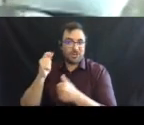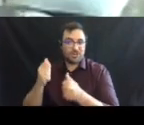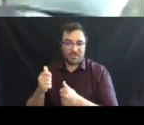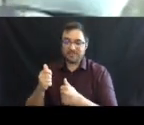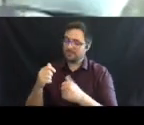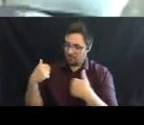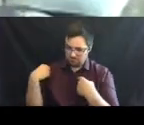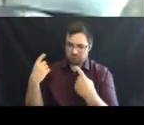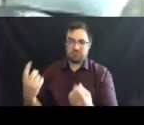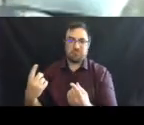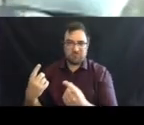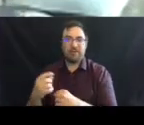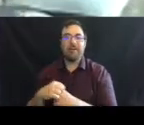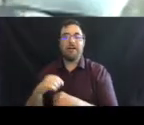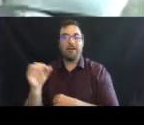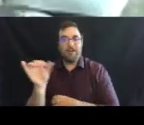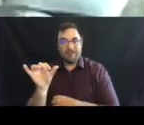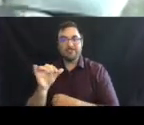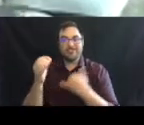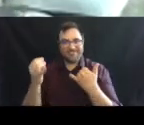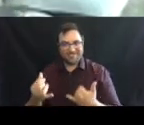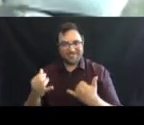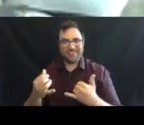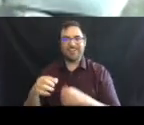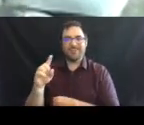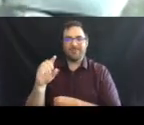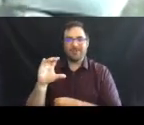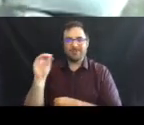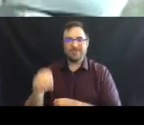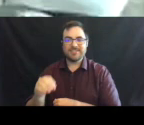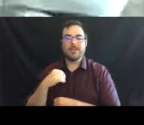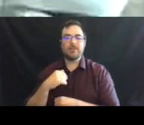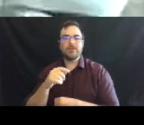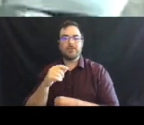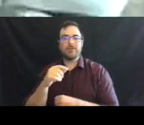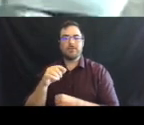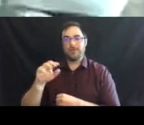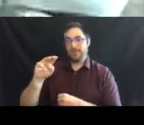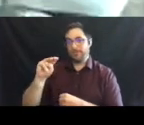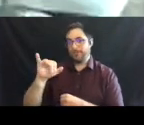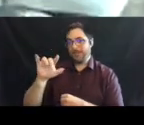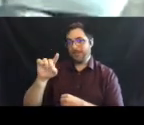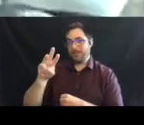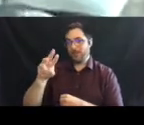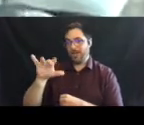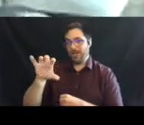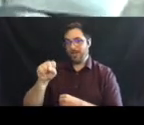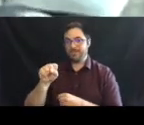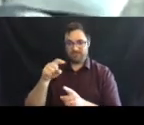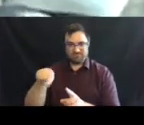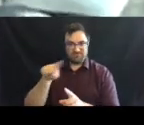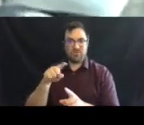and we have also gotten 100 percent of licensed midwives to be screening infants for hearing loss